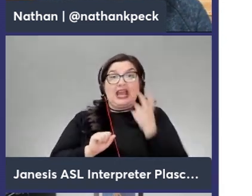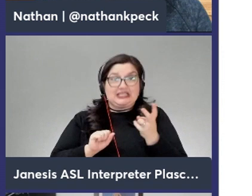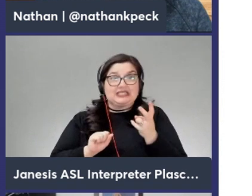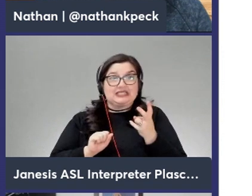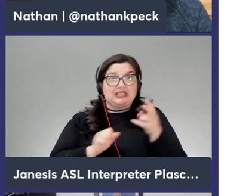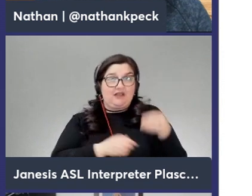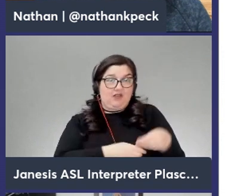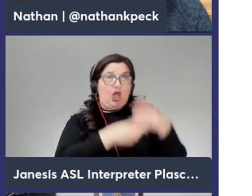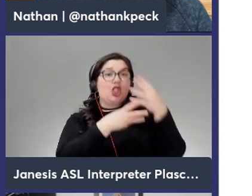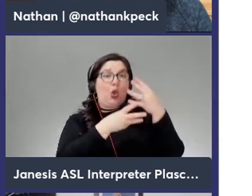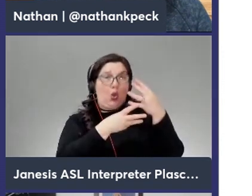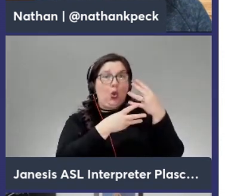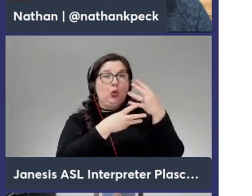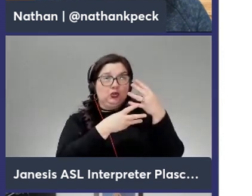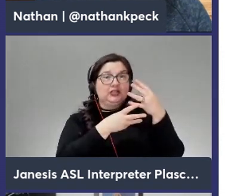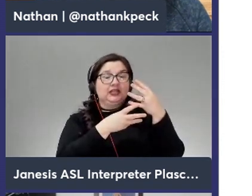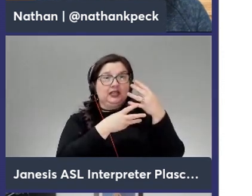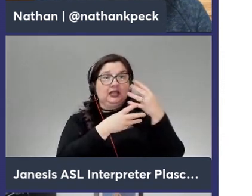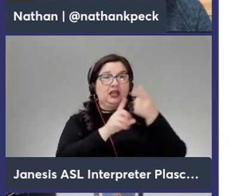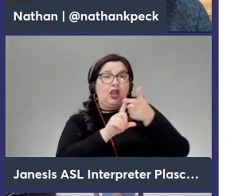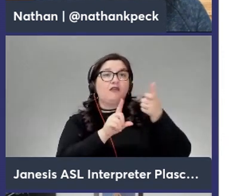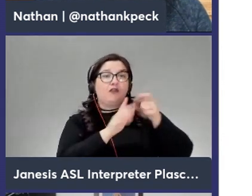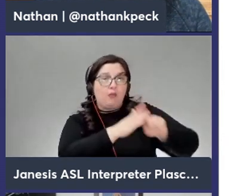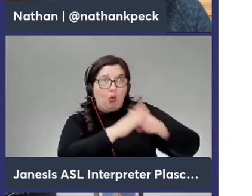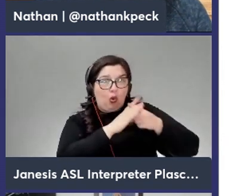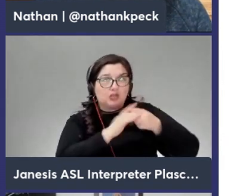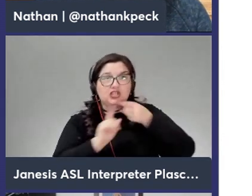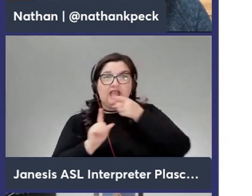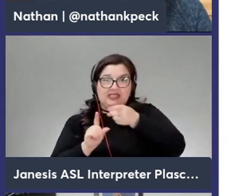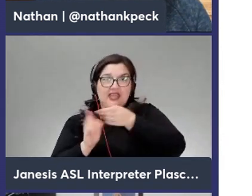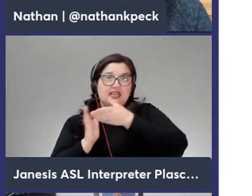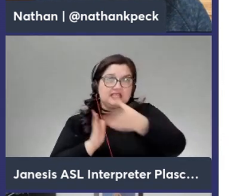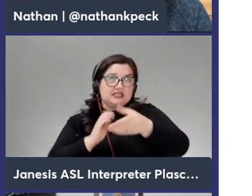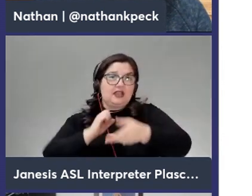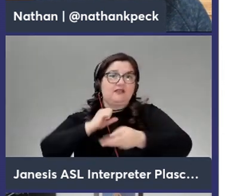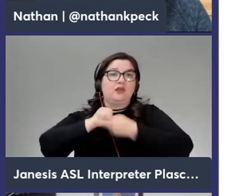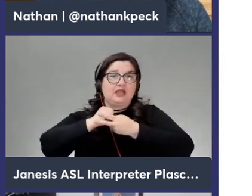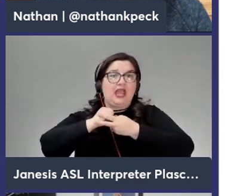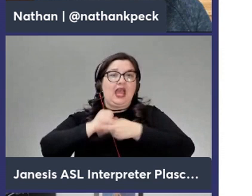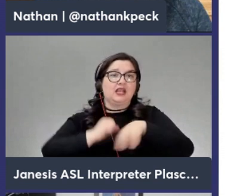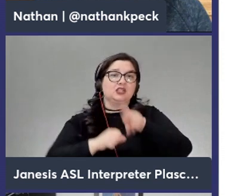from the Origin, this from cache, and this from the Origin. And if we refresh this page a couple of times,